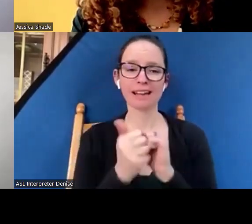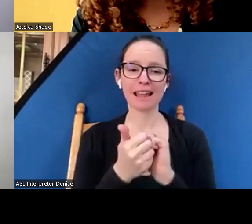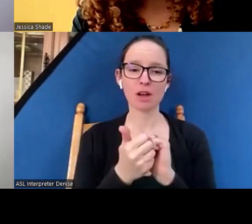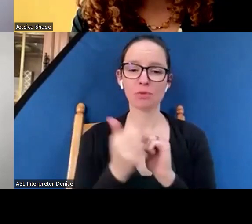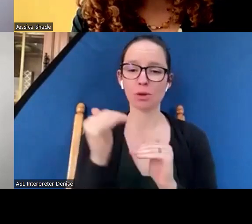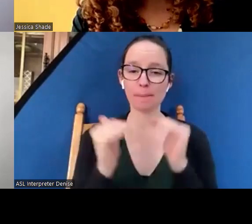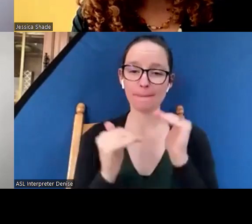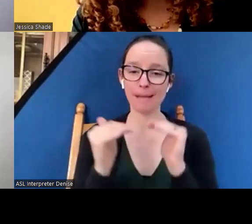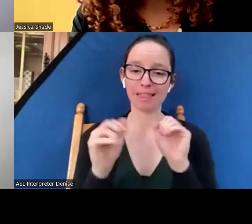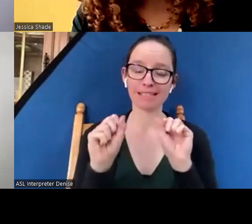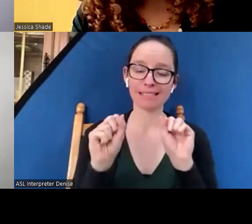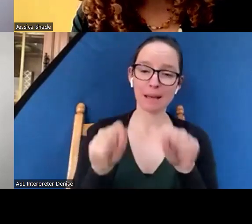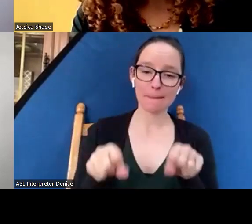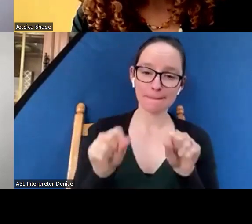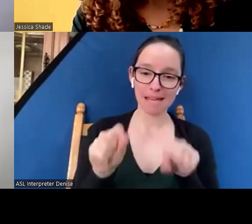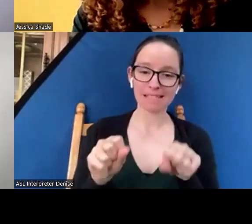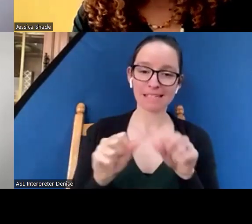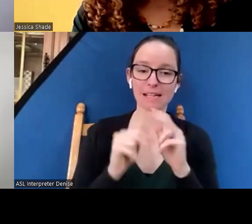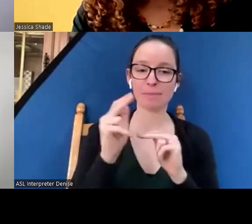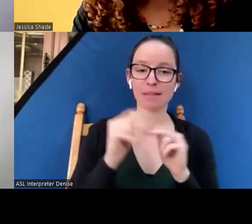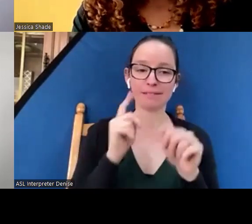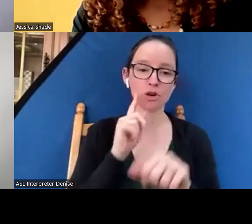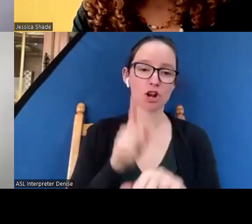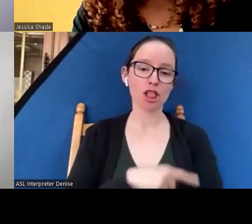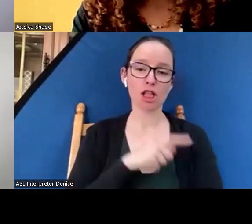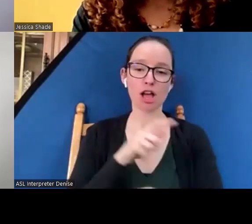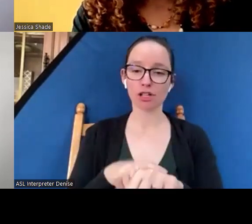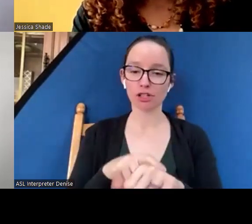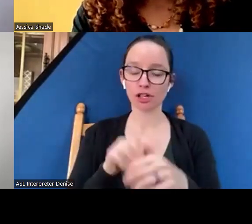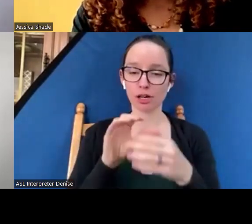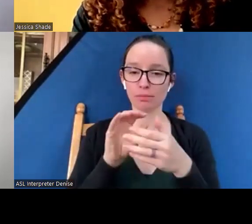for long term partnerships and cross-disciplinary projects with